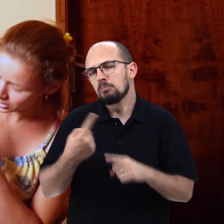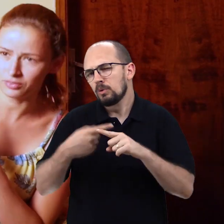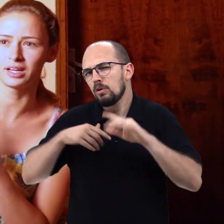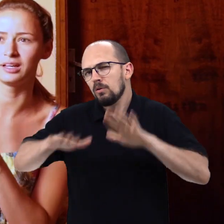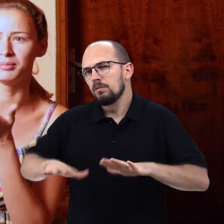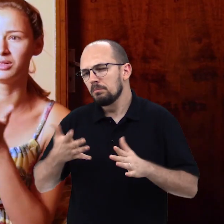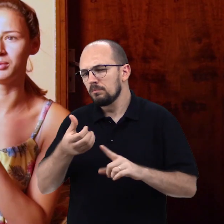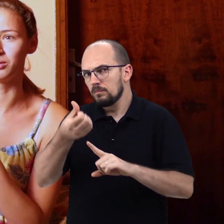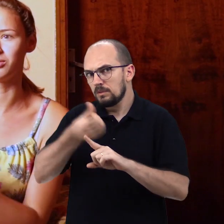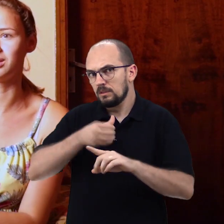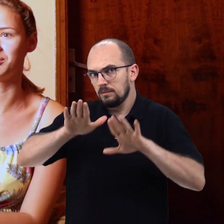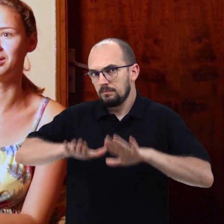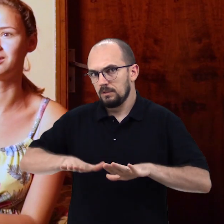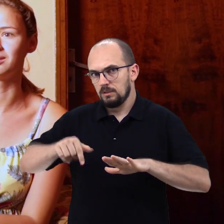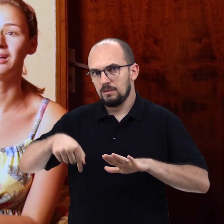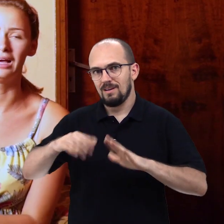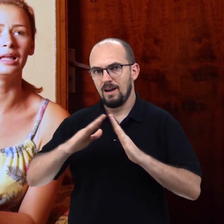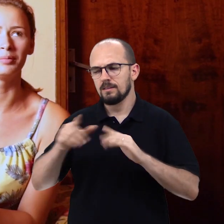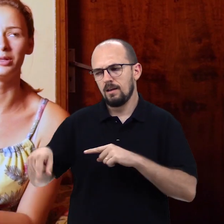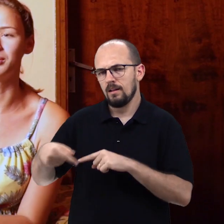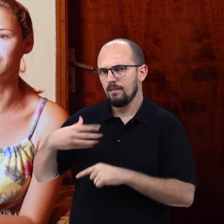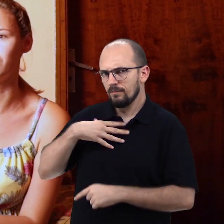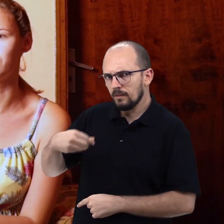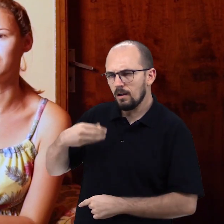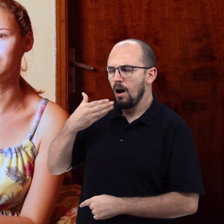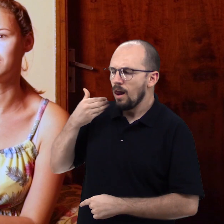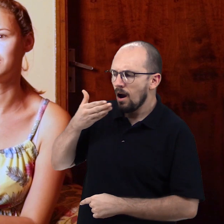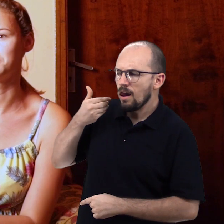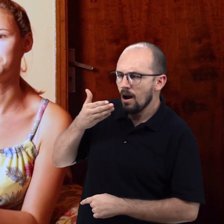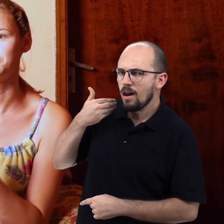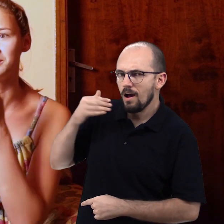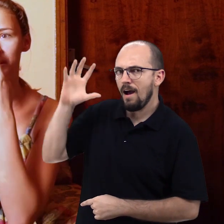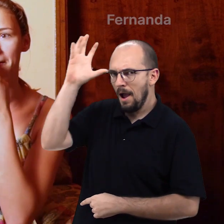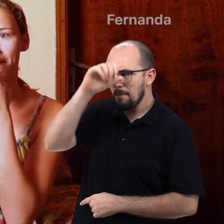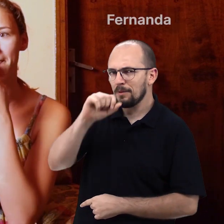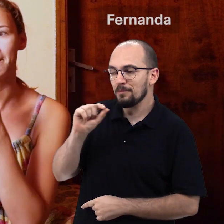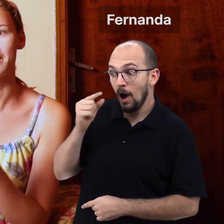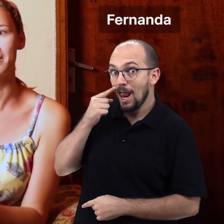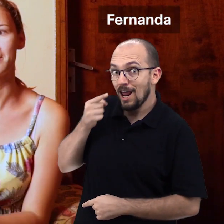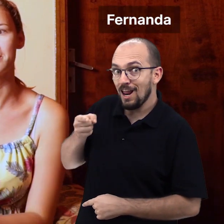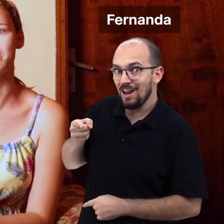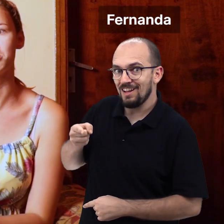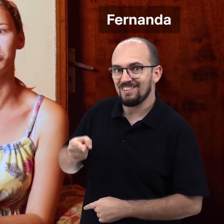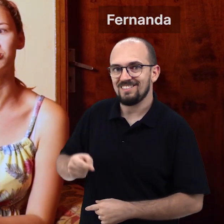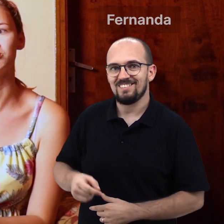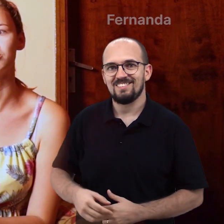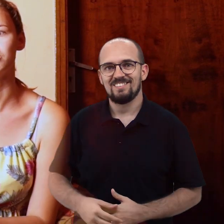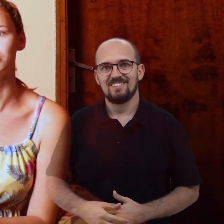I stayed here for about 6 months so she learned a lot. [FERNANDA] Look at her! Look at her!